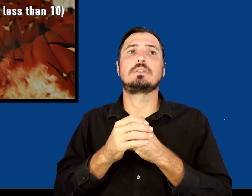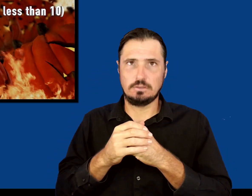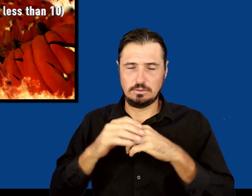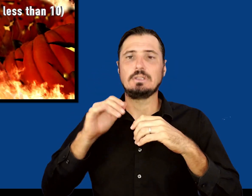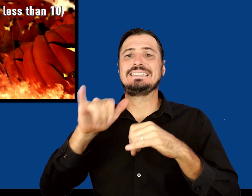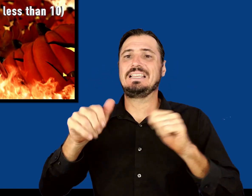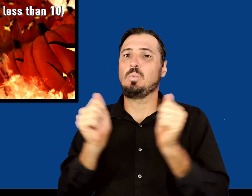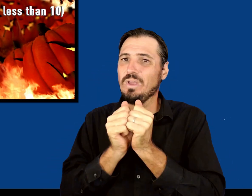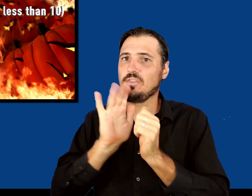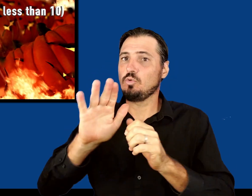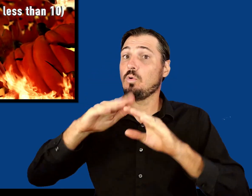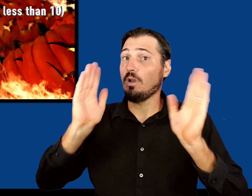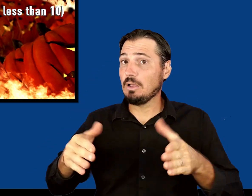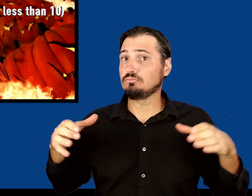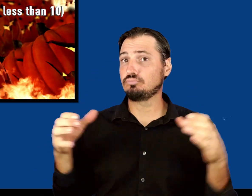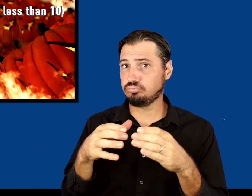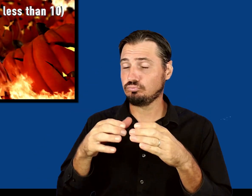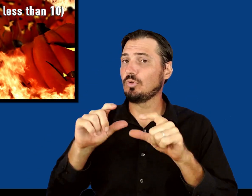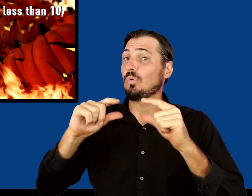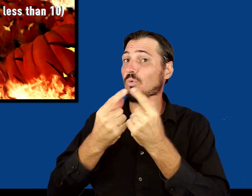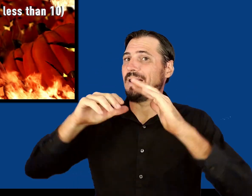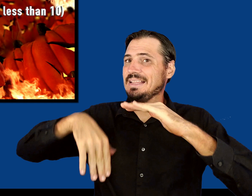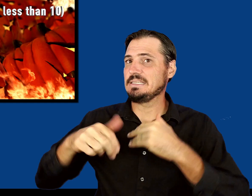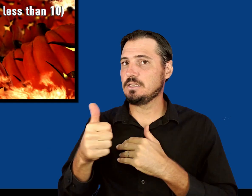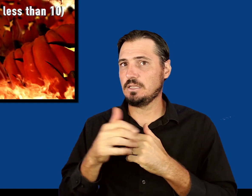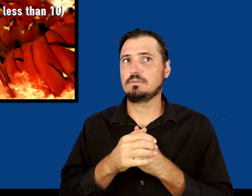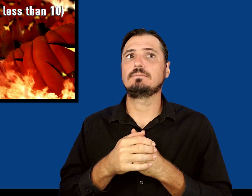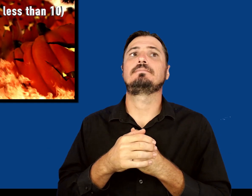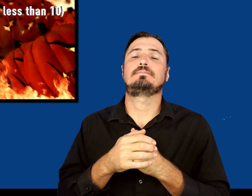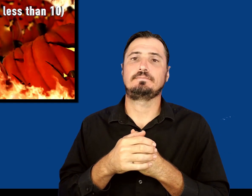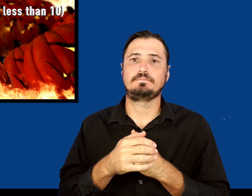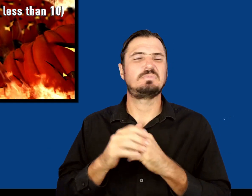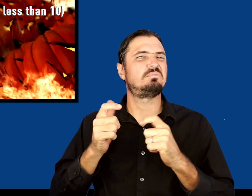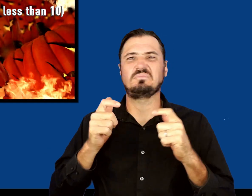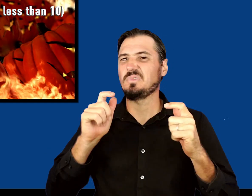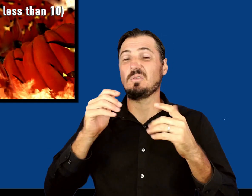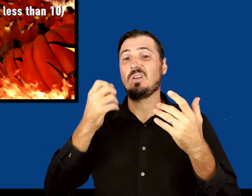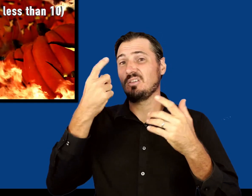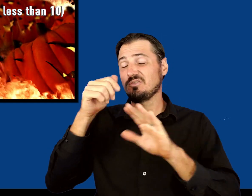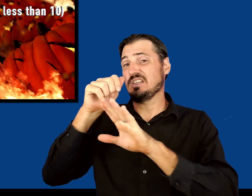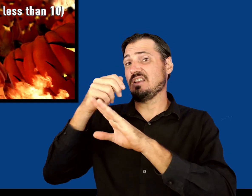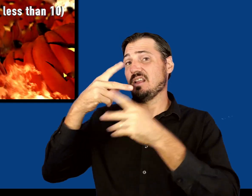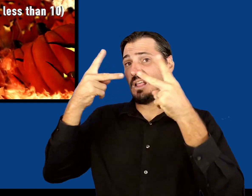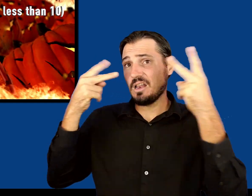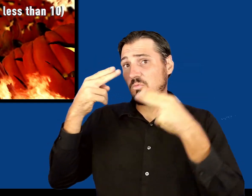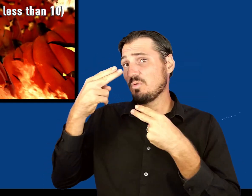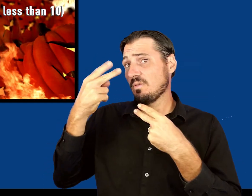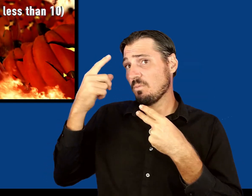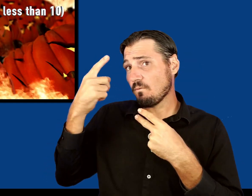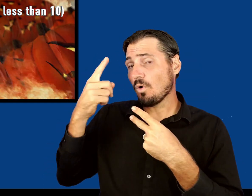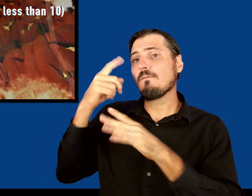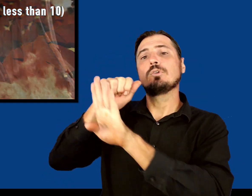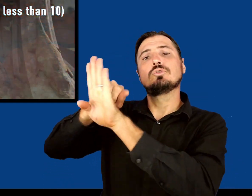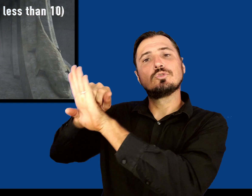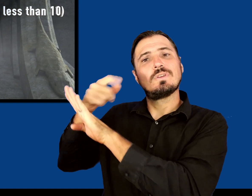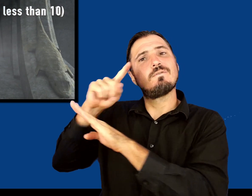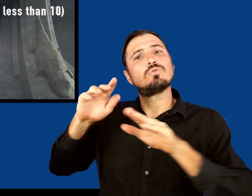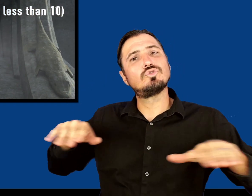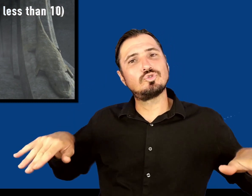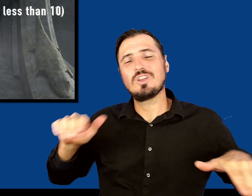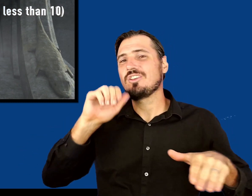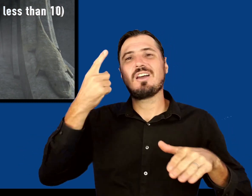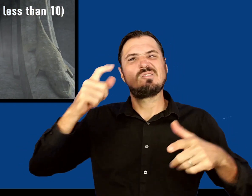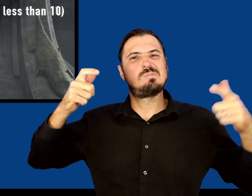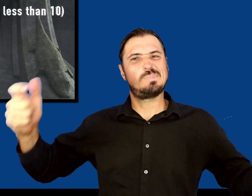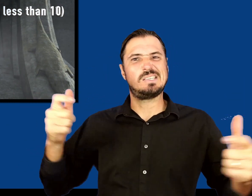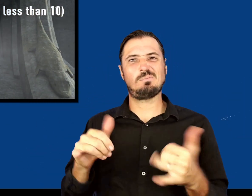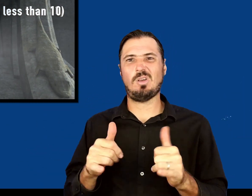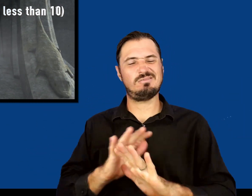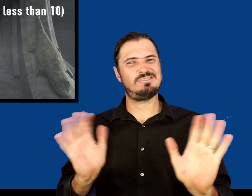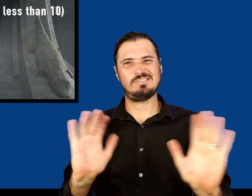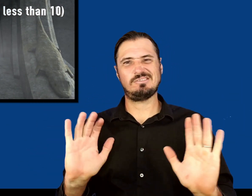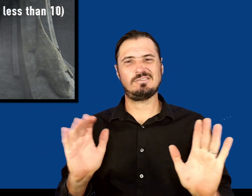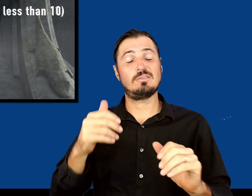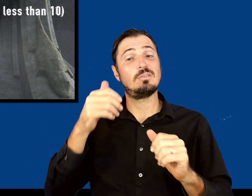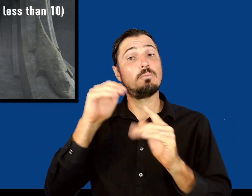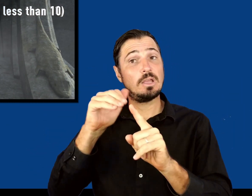Halloween should be focused on trick-or-treating for keiki and not for large gatherings. As a reminder, gatherings are limited to 25 outdoors and 10 indoors.